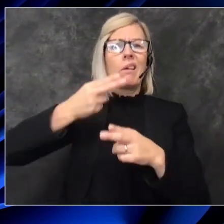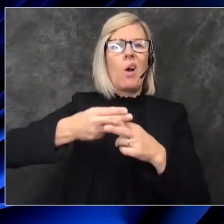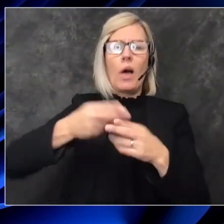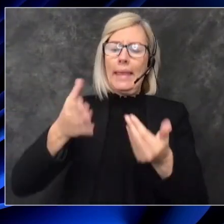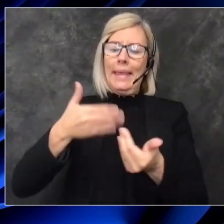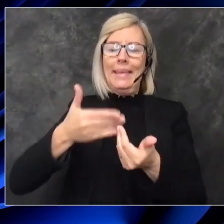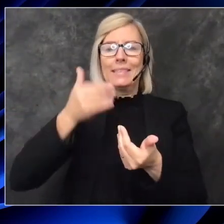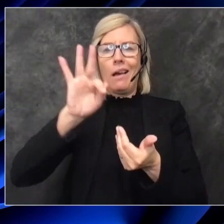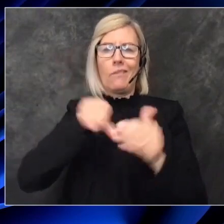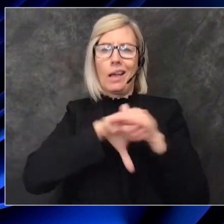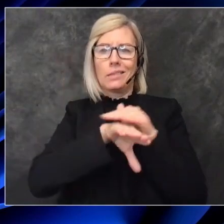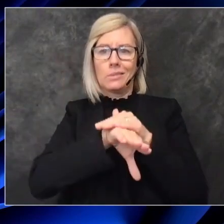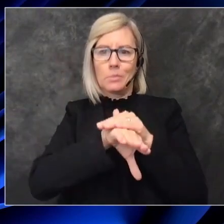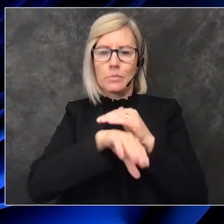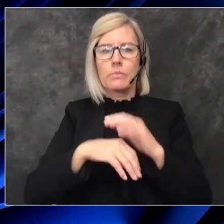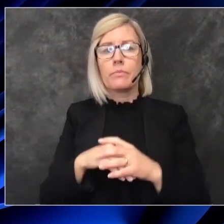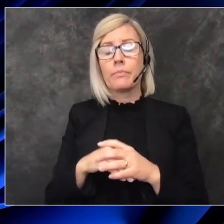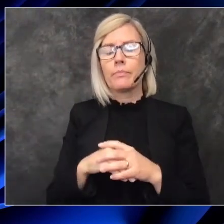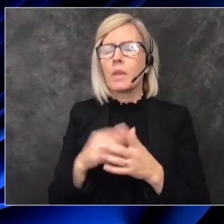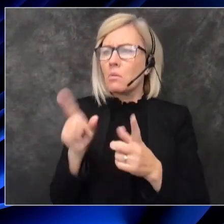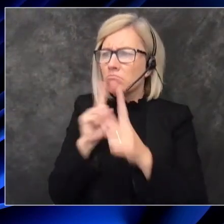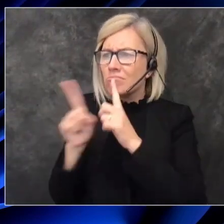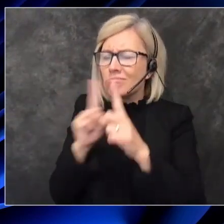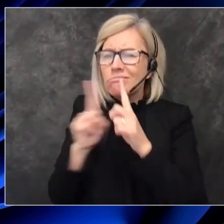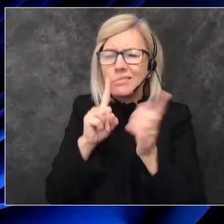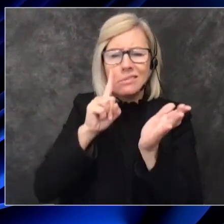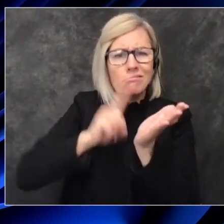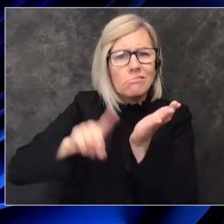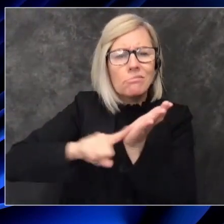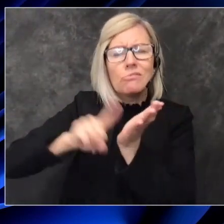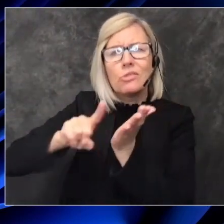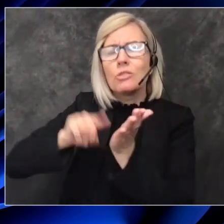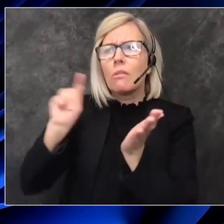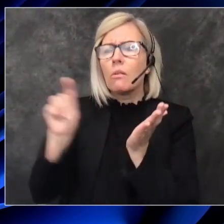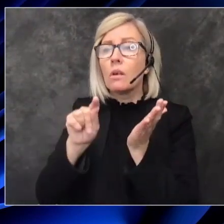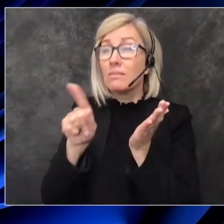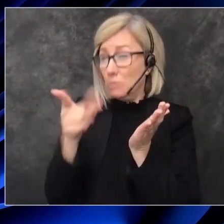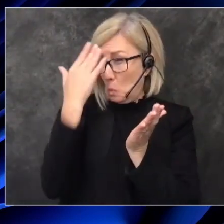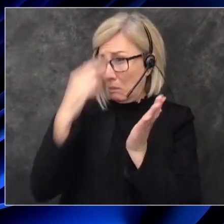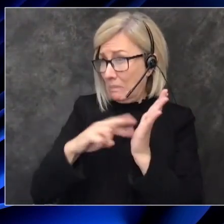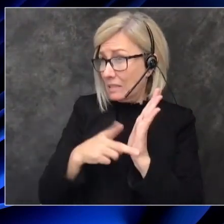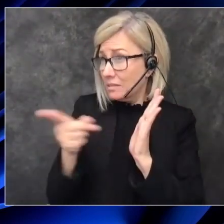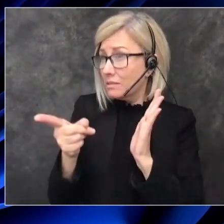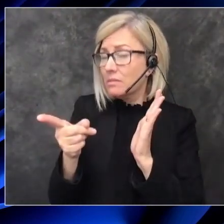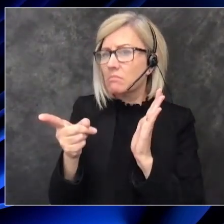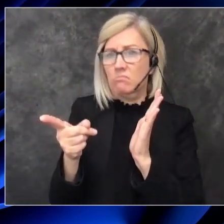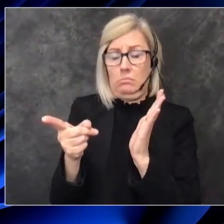We talked to people in our research studies and we're like do you know what this means? And people are like no, I don't know.